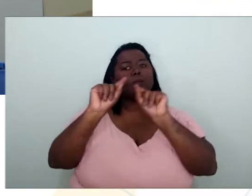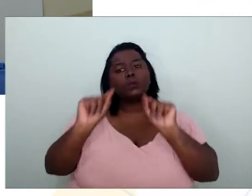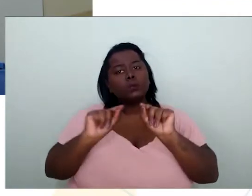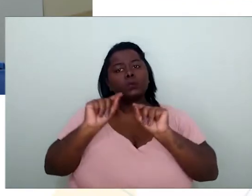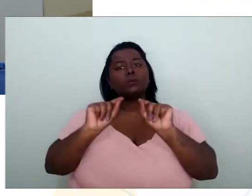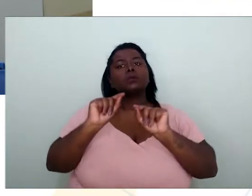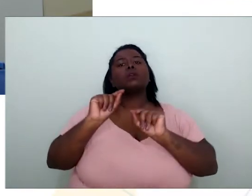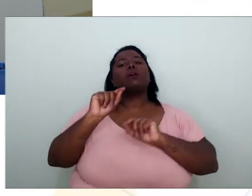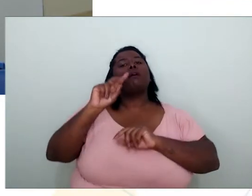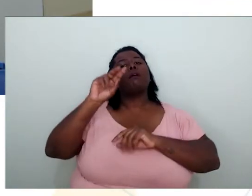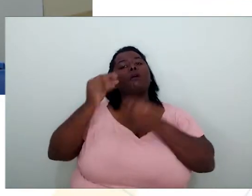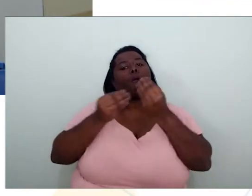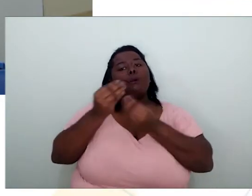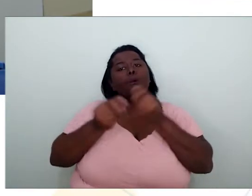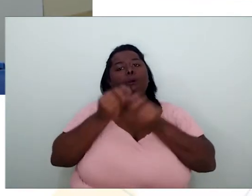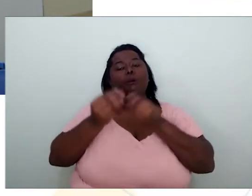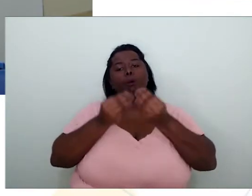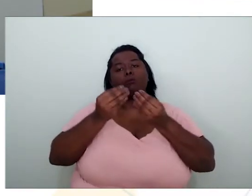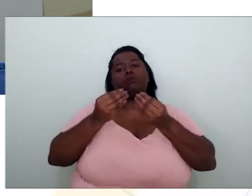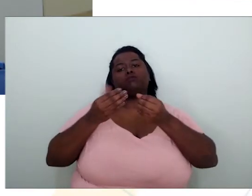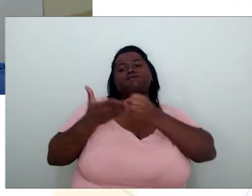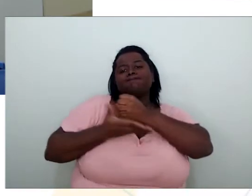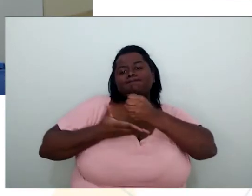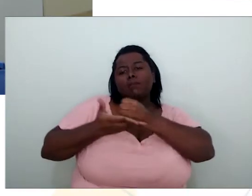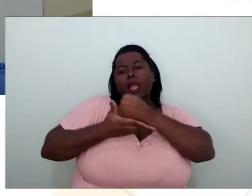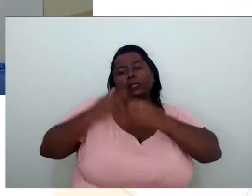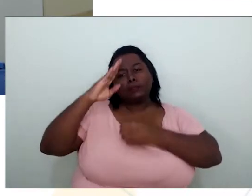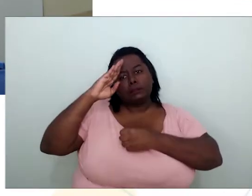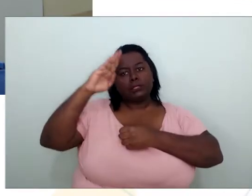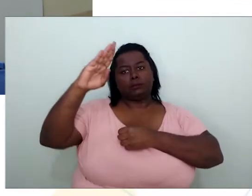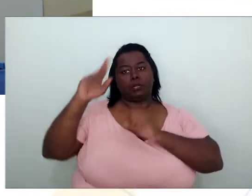assumptions so what are the ethical remember I talked about the ethical